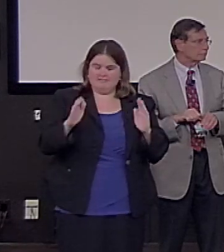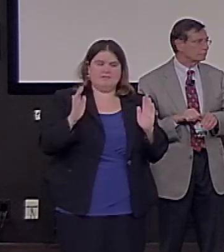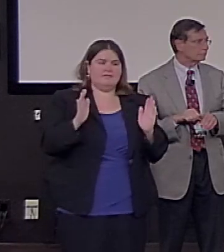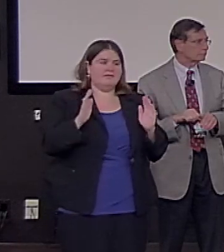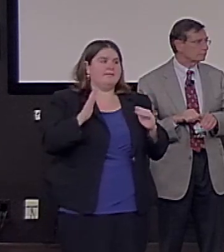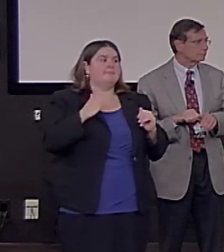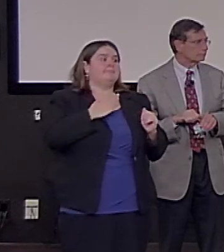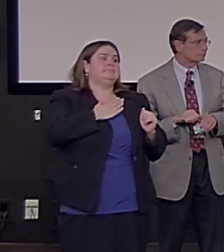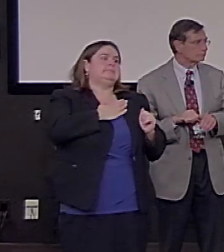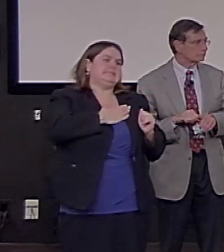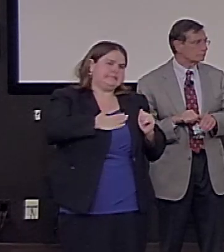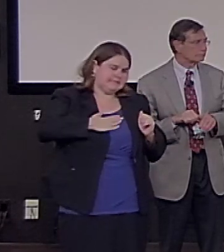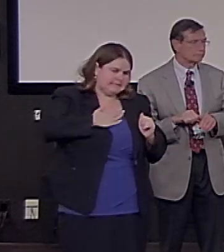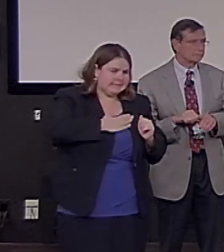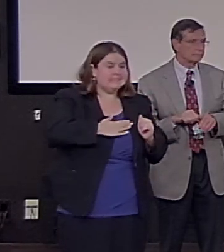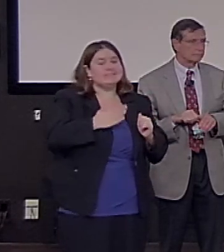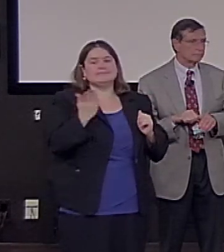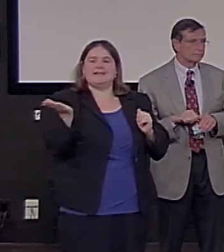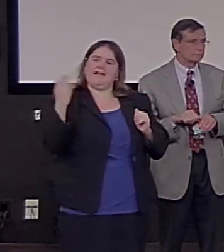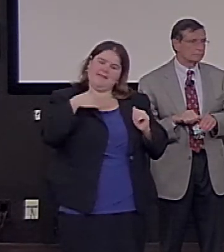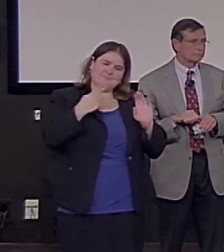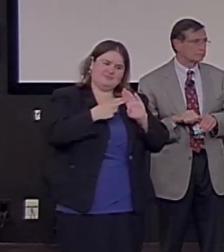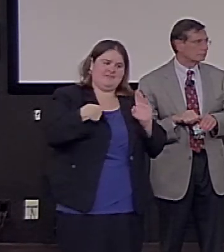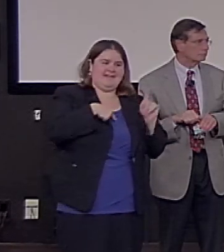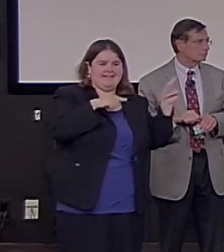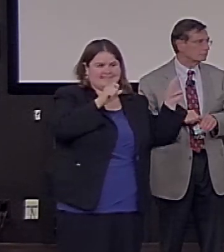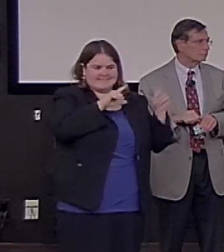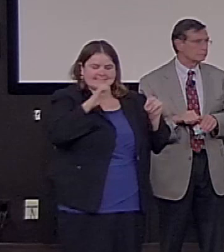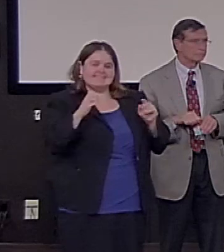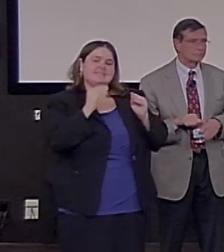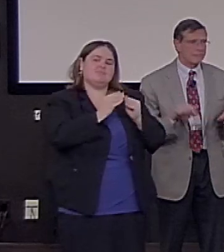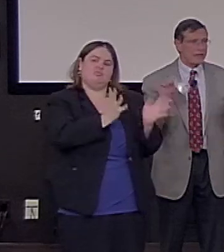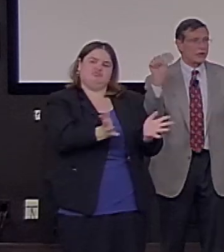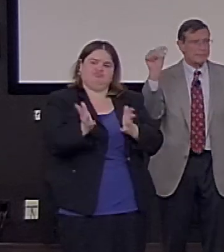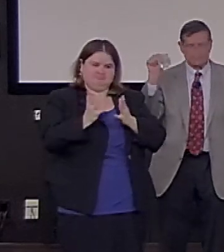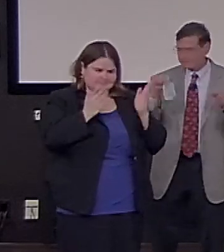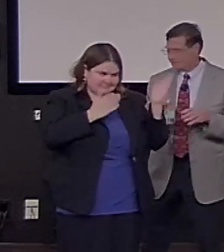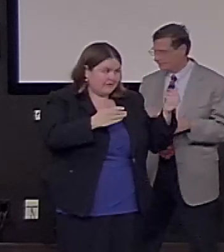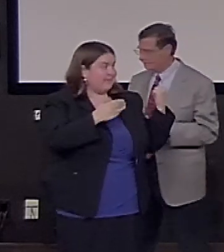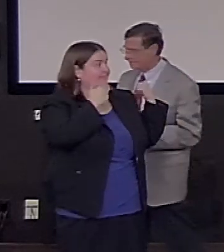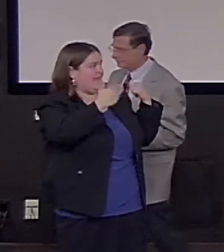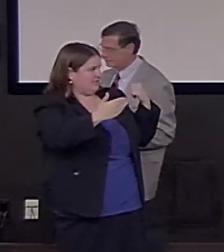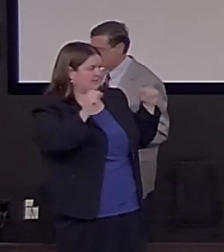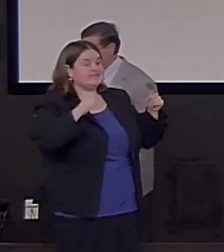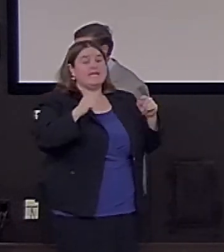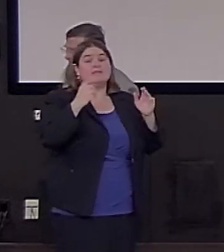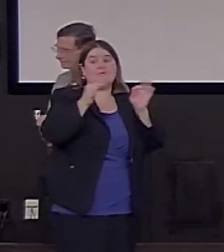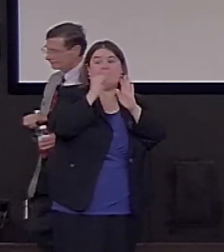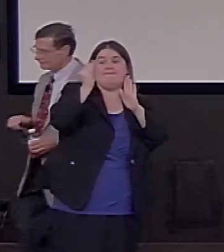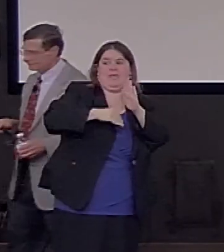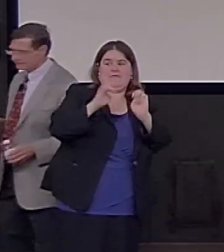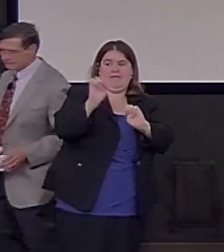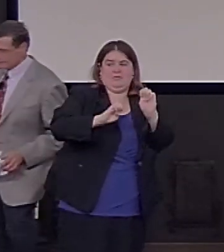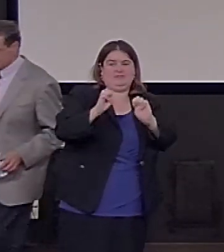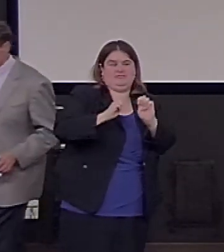Please now come join us and we can have some more informal discussions. Thank you. And make sure to fill out your evaluation forms.